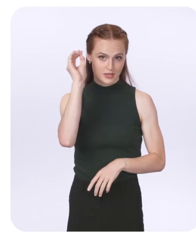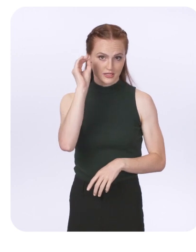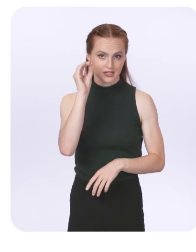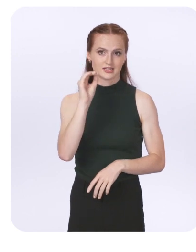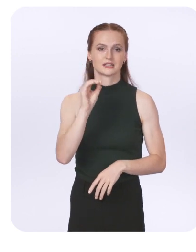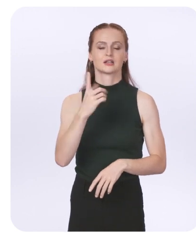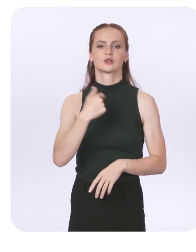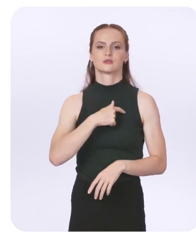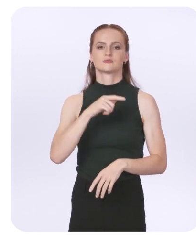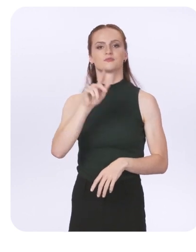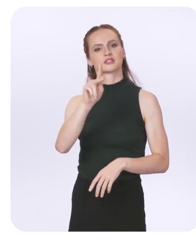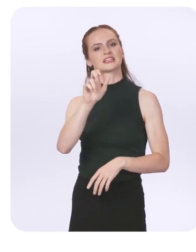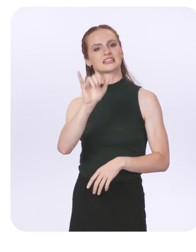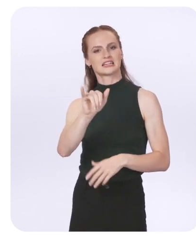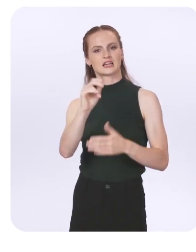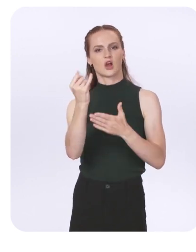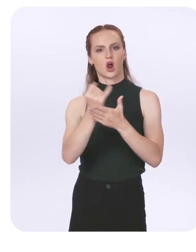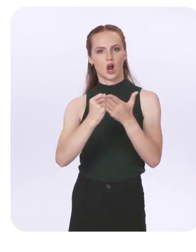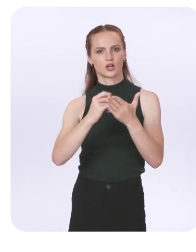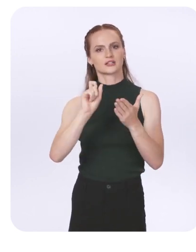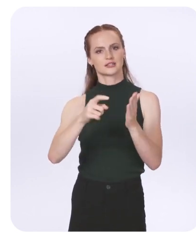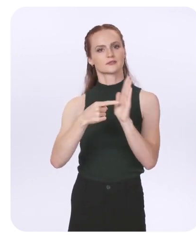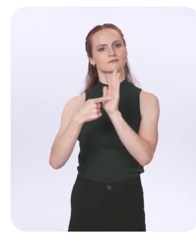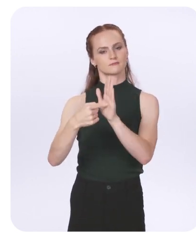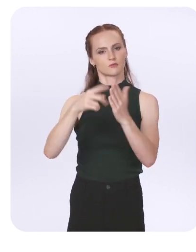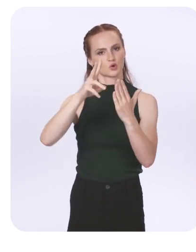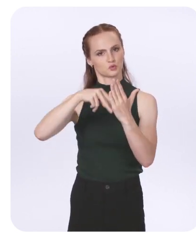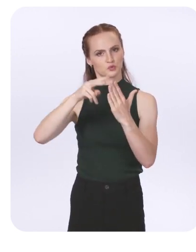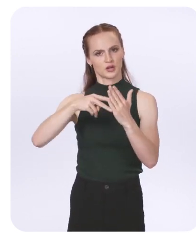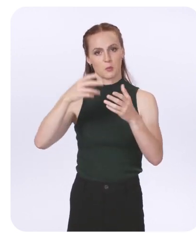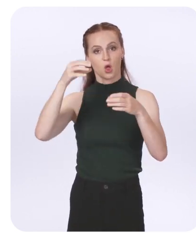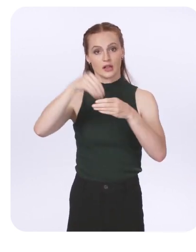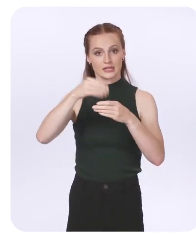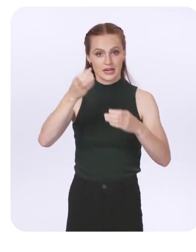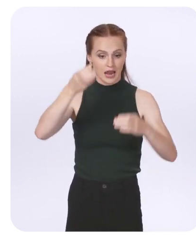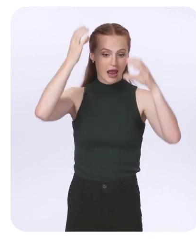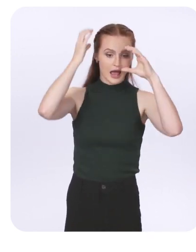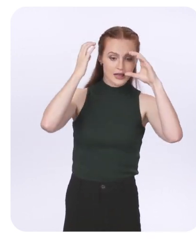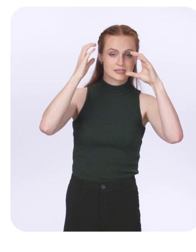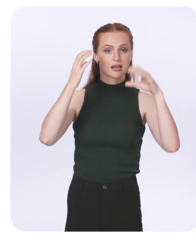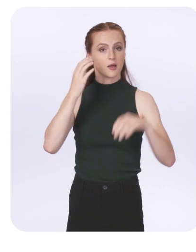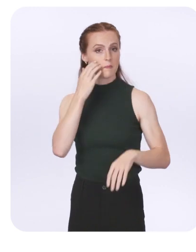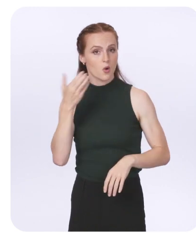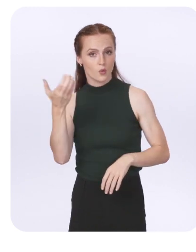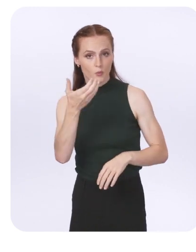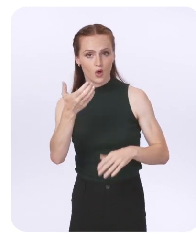and that approx. 85% of conversions on Meta Quest Store happen over headset